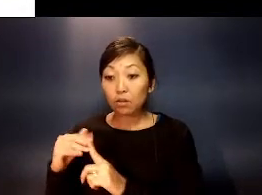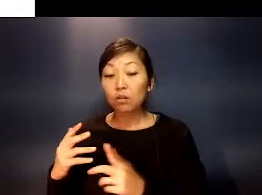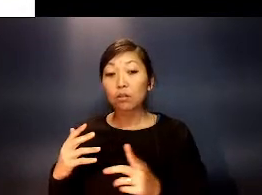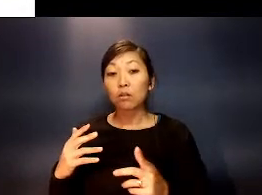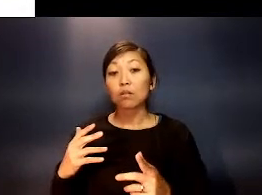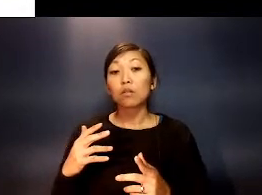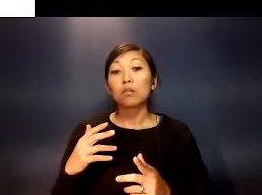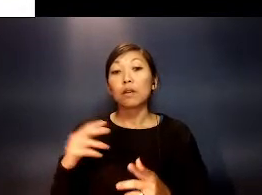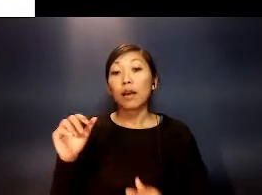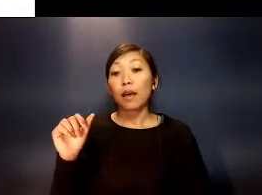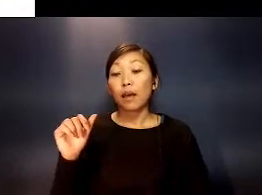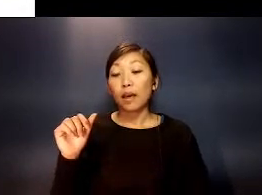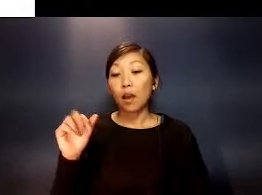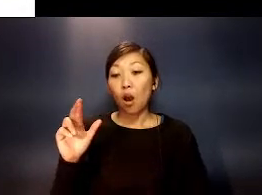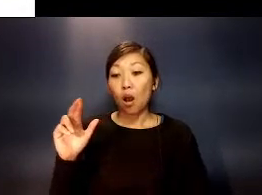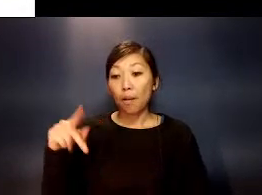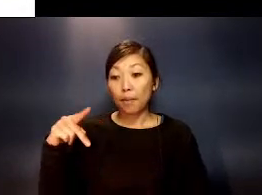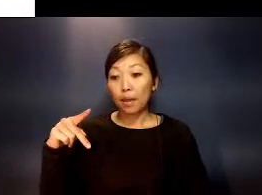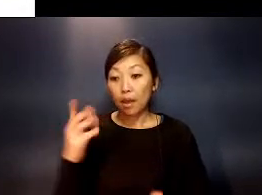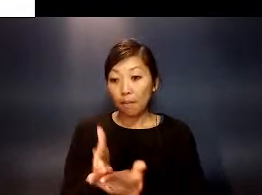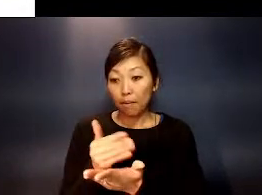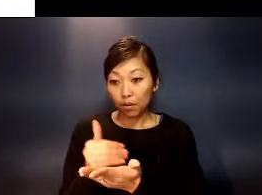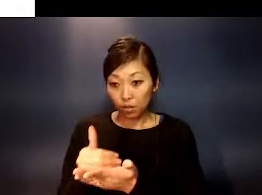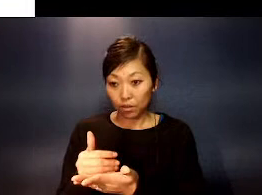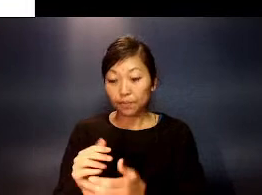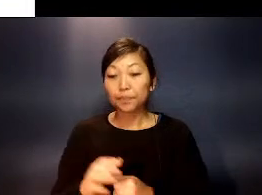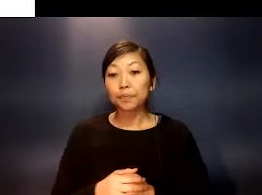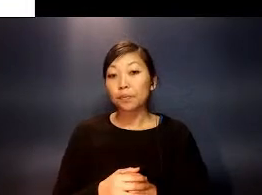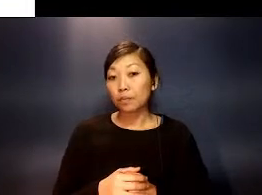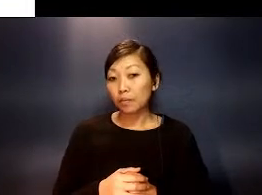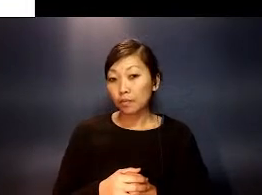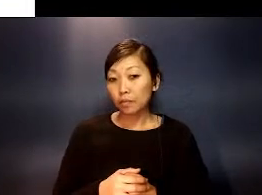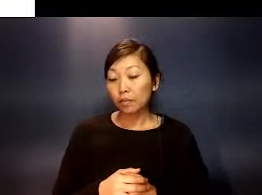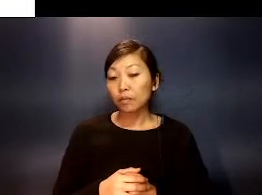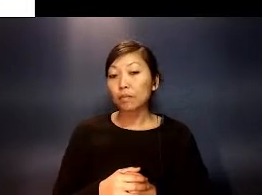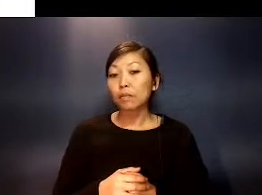TEAM, ACQUIRING ANY FURTHER SUPPLIES FOR IT. I'M ASKING FOR YOUR HELP.